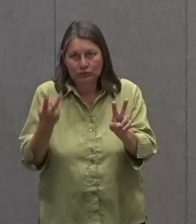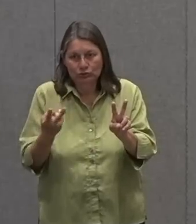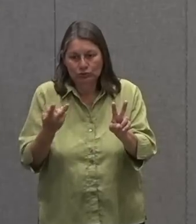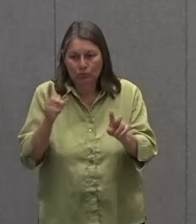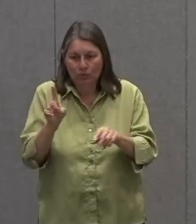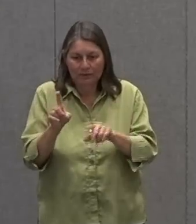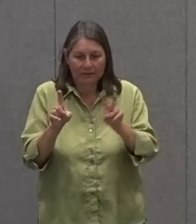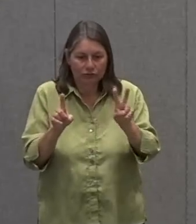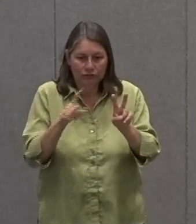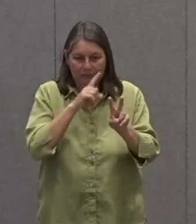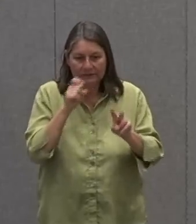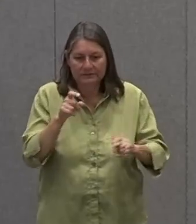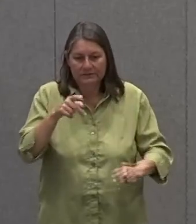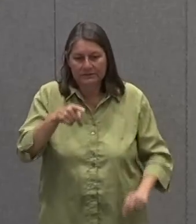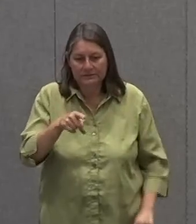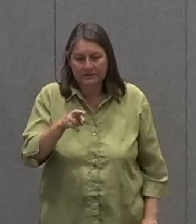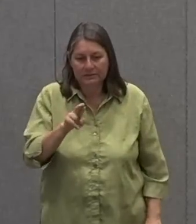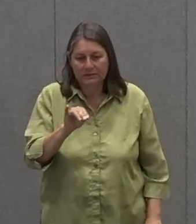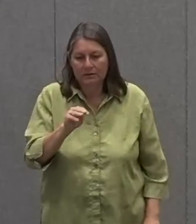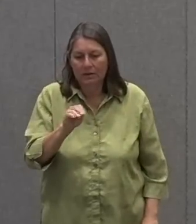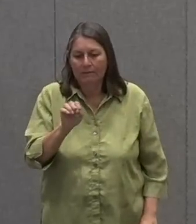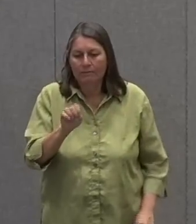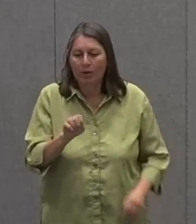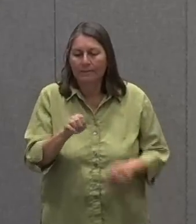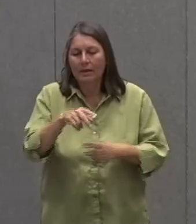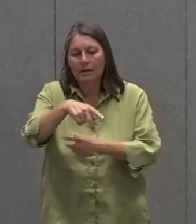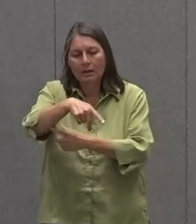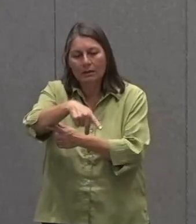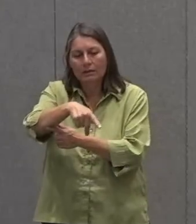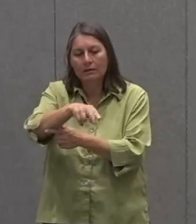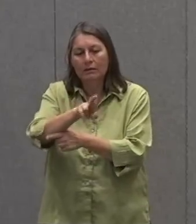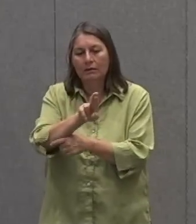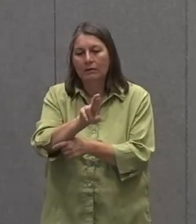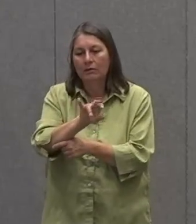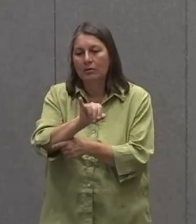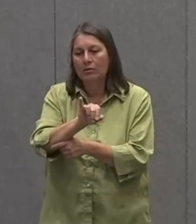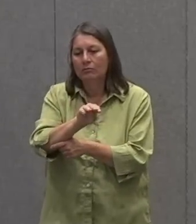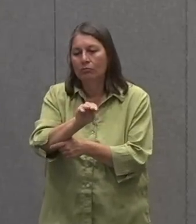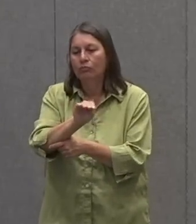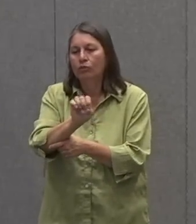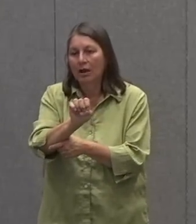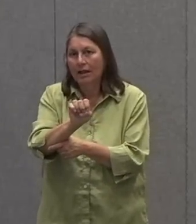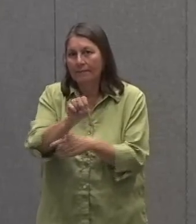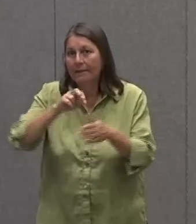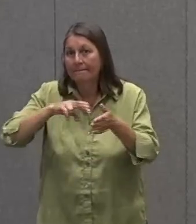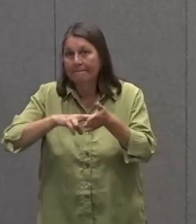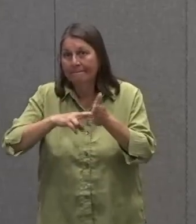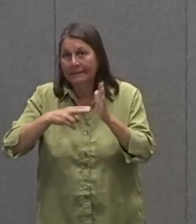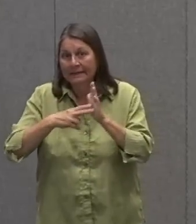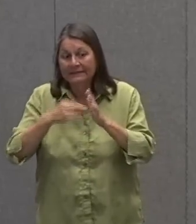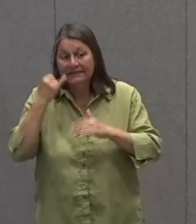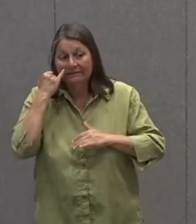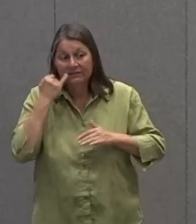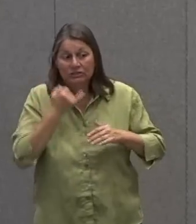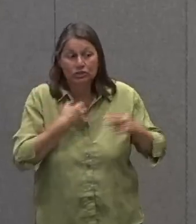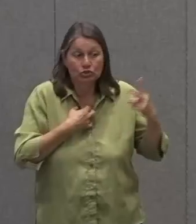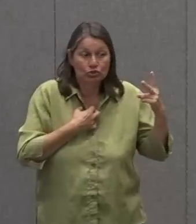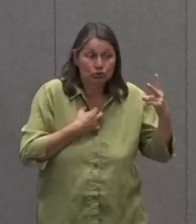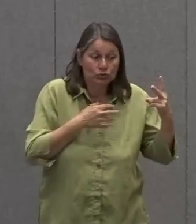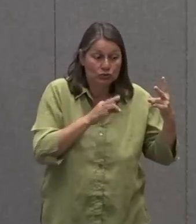It's prime, so what does that tell us about the two factors? If you only have two factors, what is it?